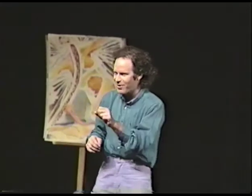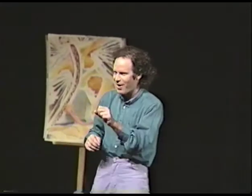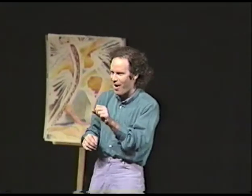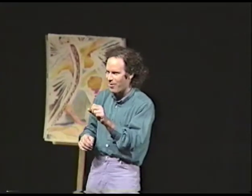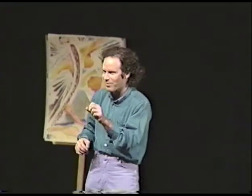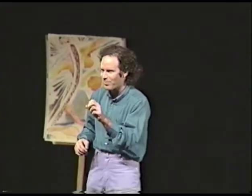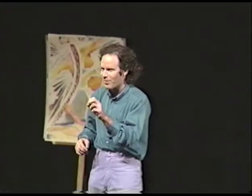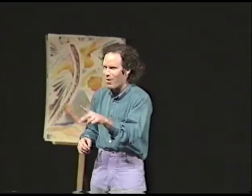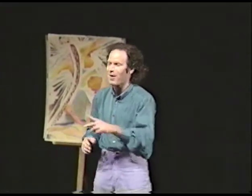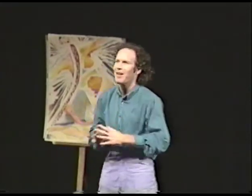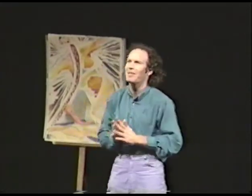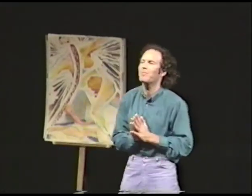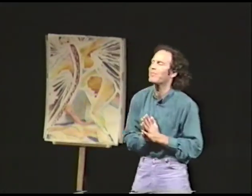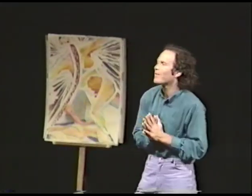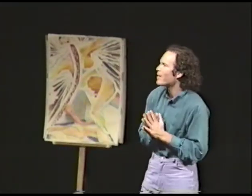Do I have a voice now? Yes. OK.